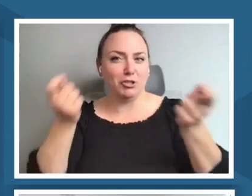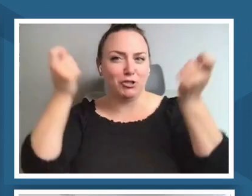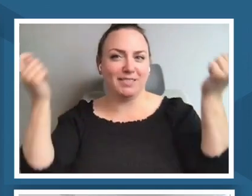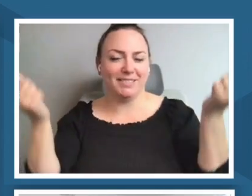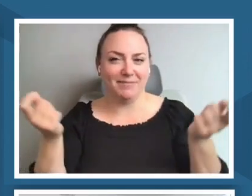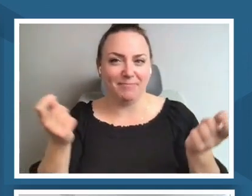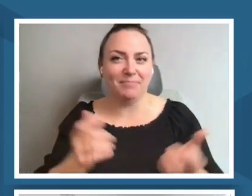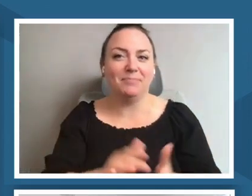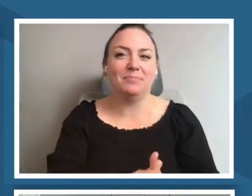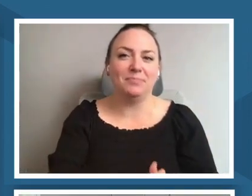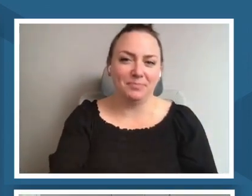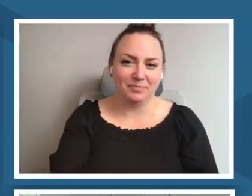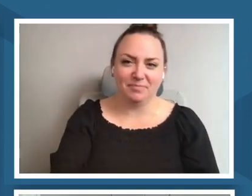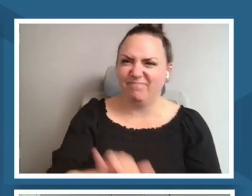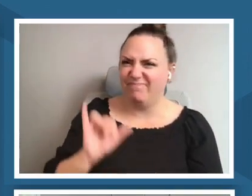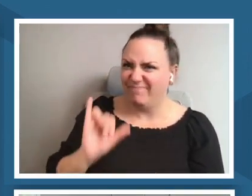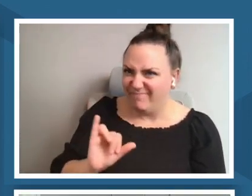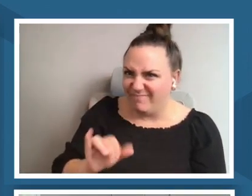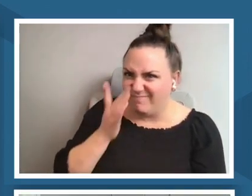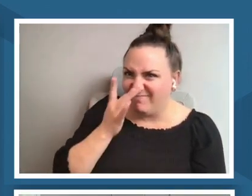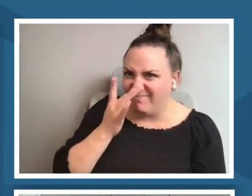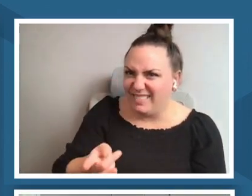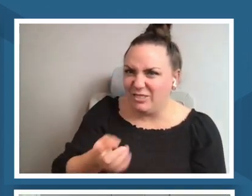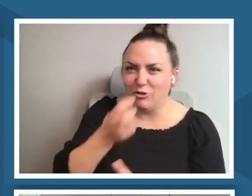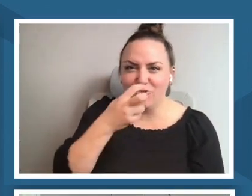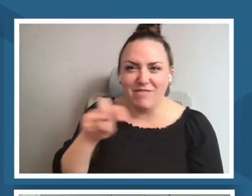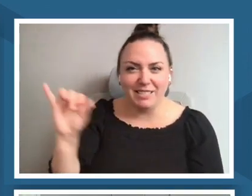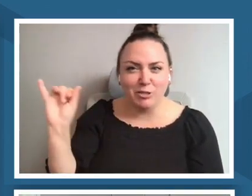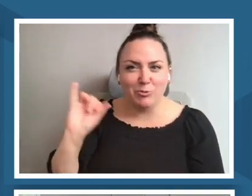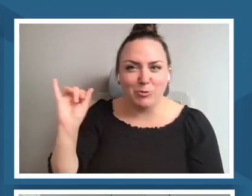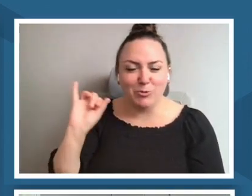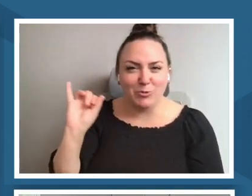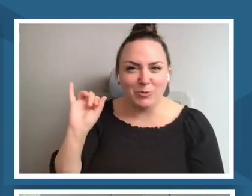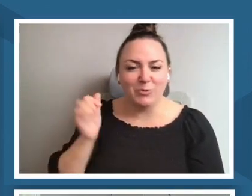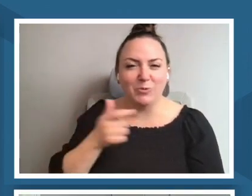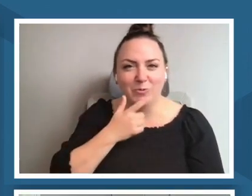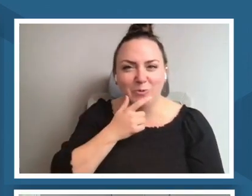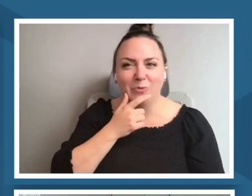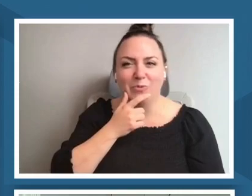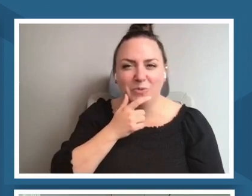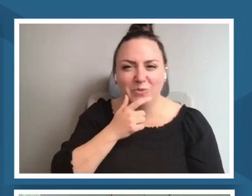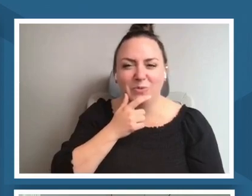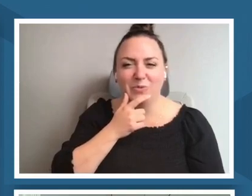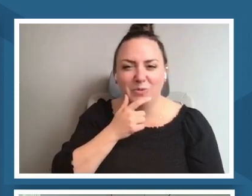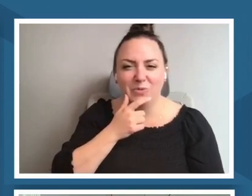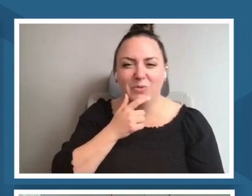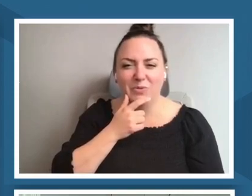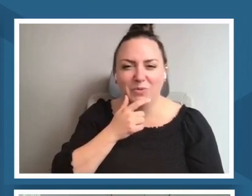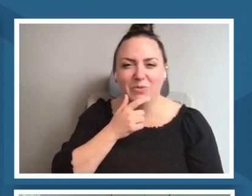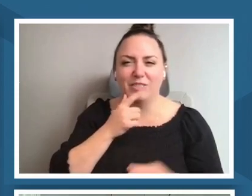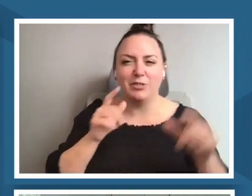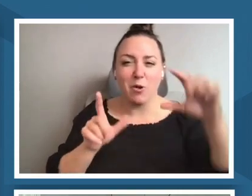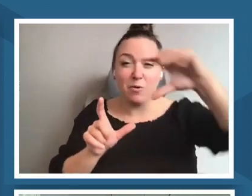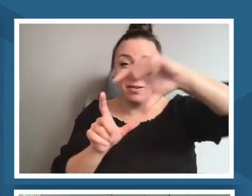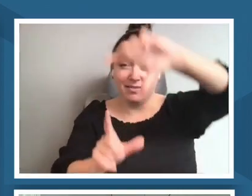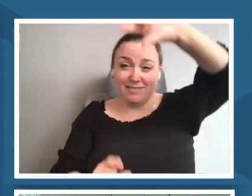that's a really interesting transition too it's it's yeah in in cutting the picture down and